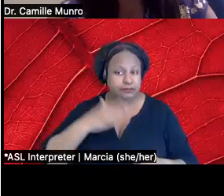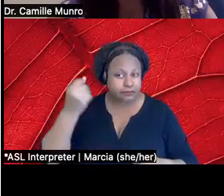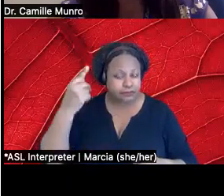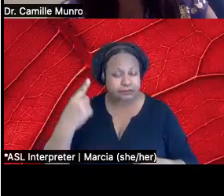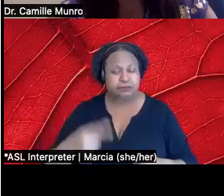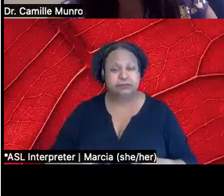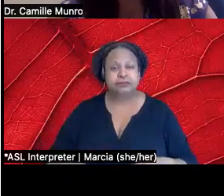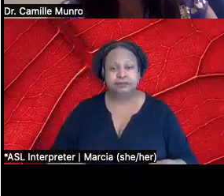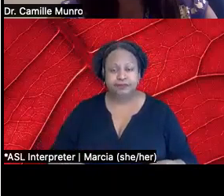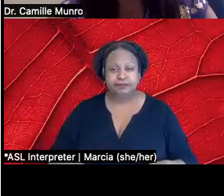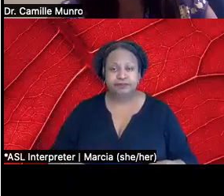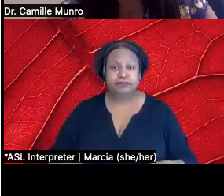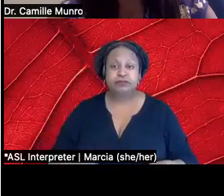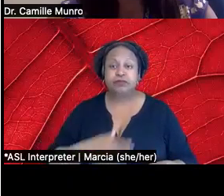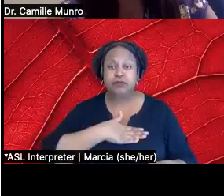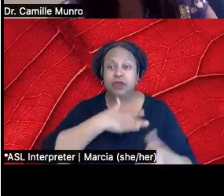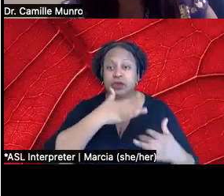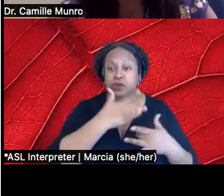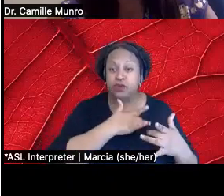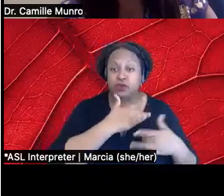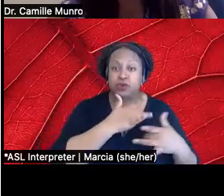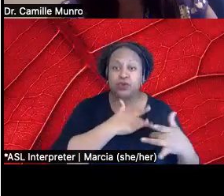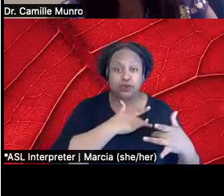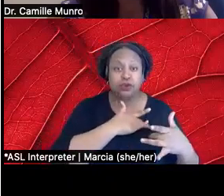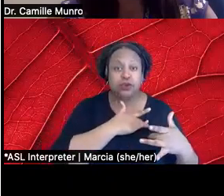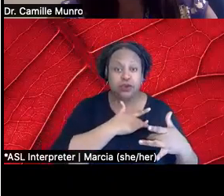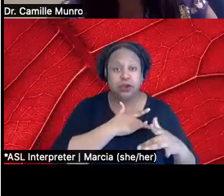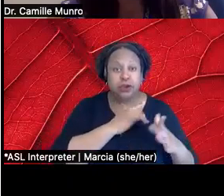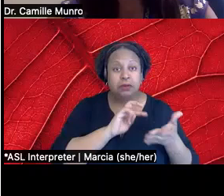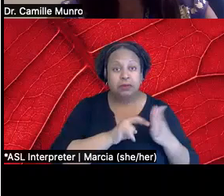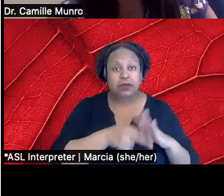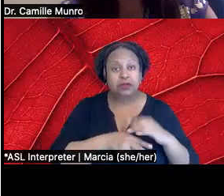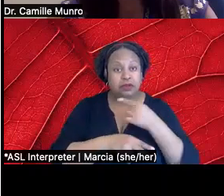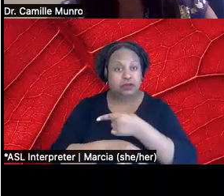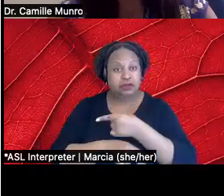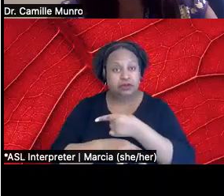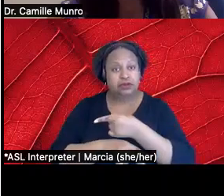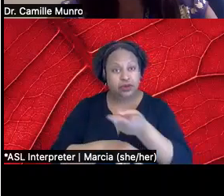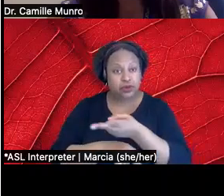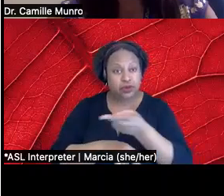My concern was this is limiting their potential scope to help all physicians with, with both